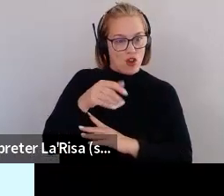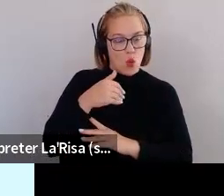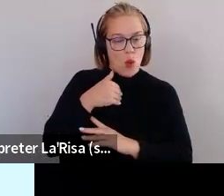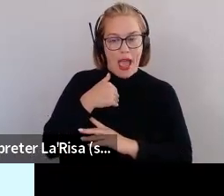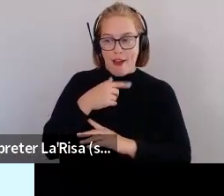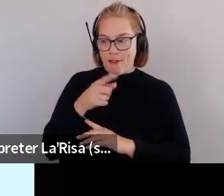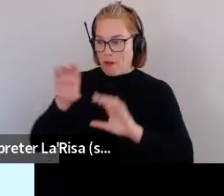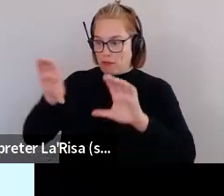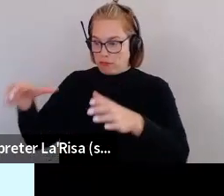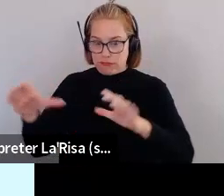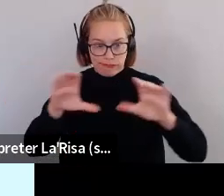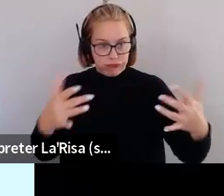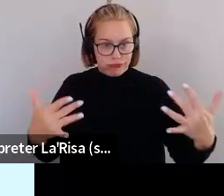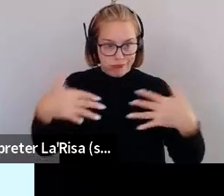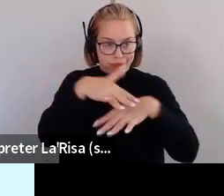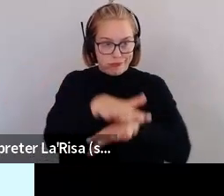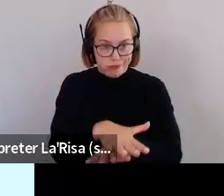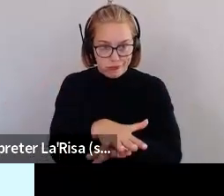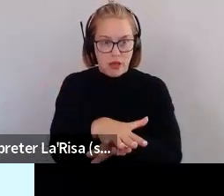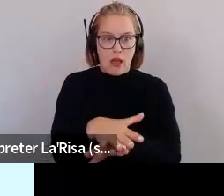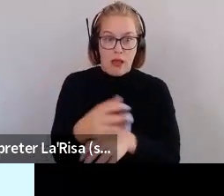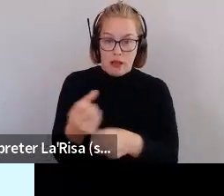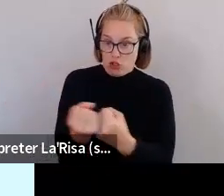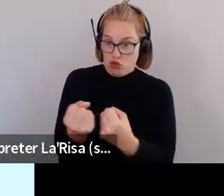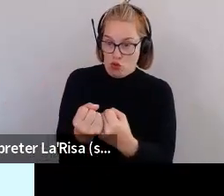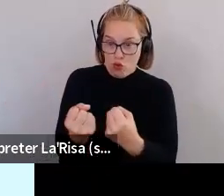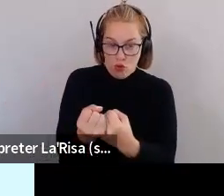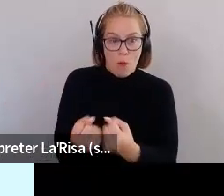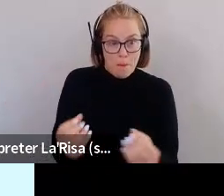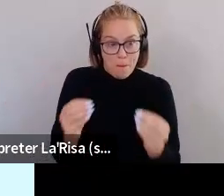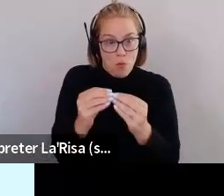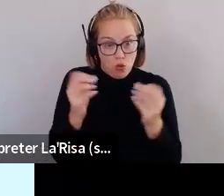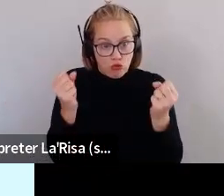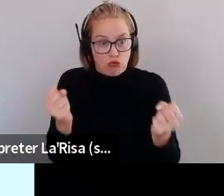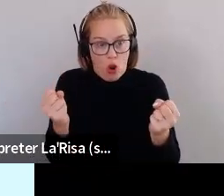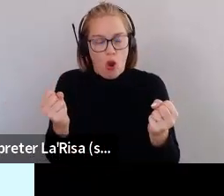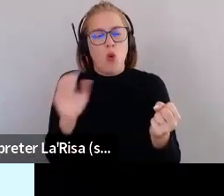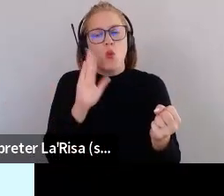disability is equal opportunity. Really, we found in the early days